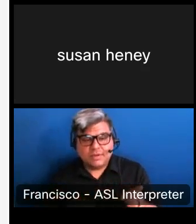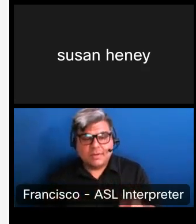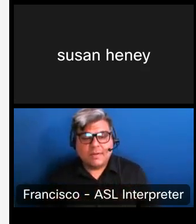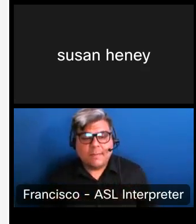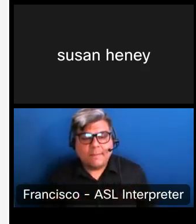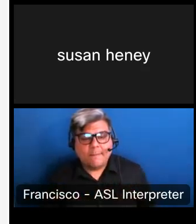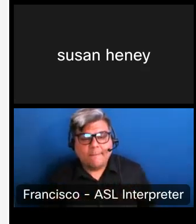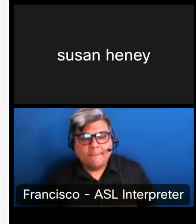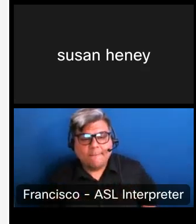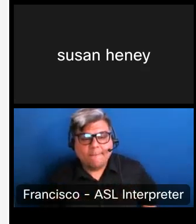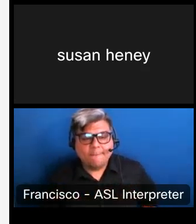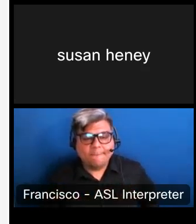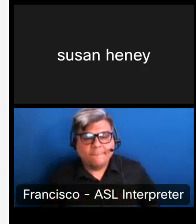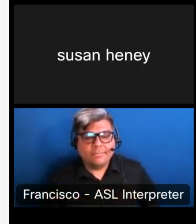I'm going to select the state of Mississippi,